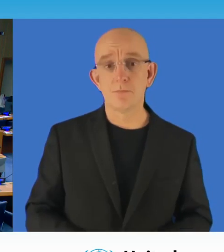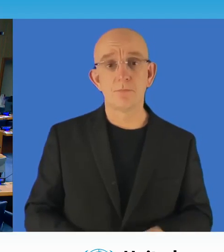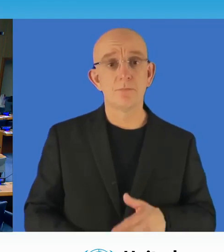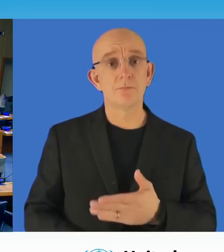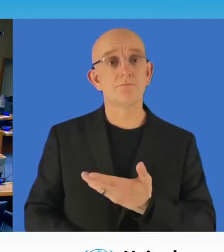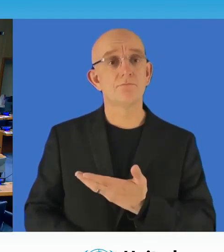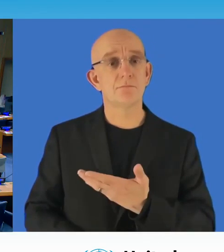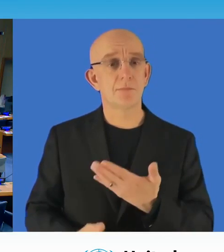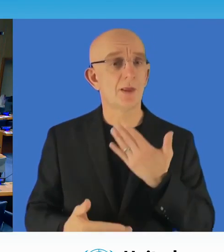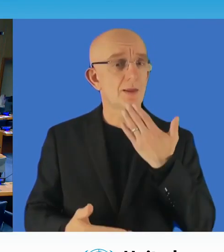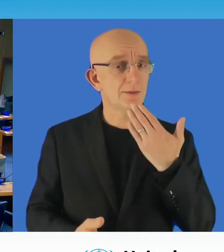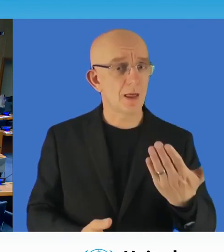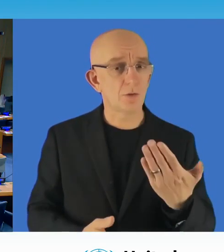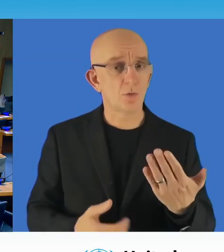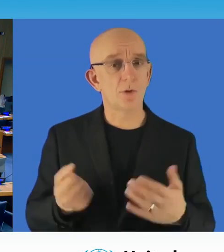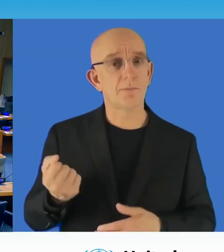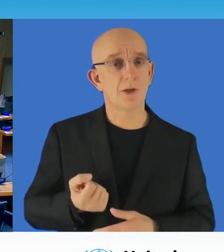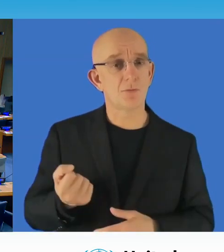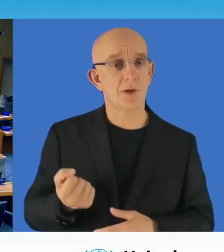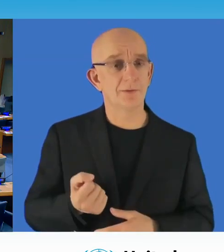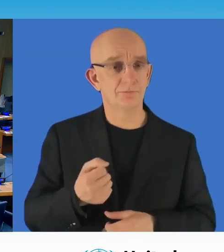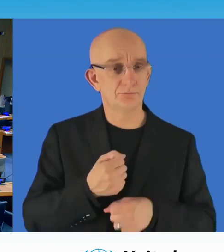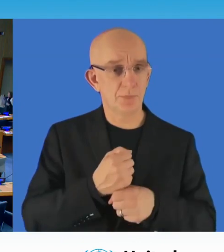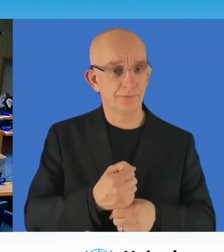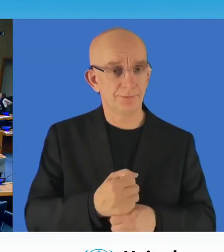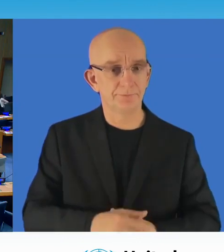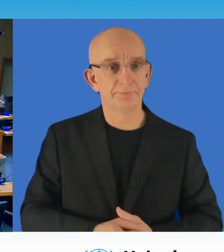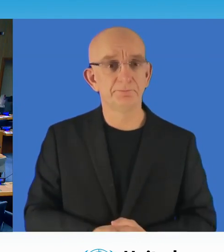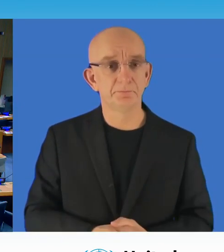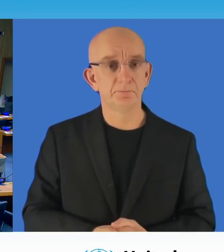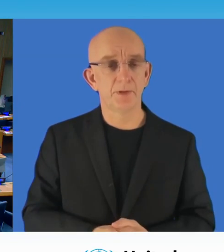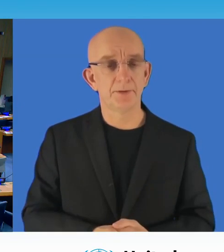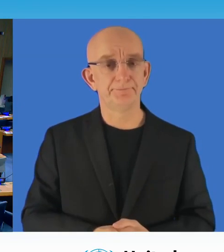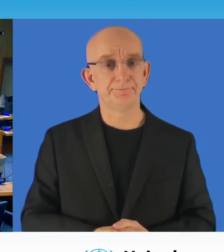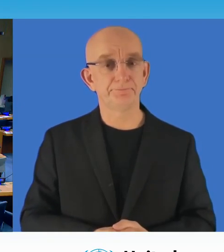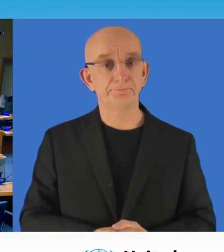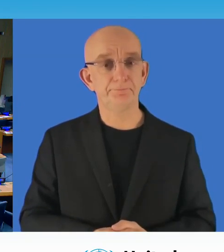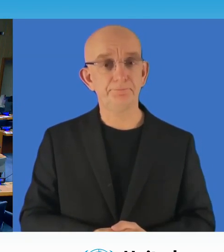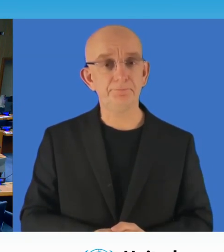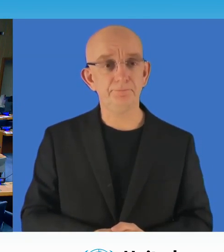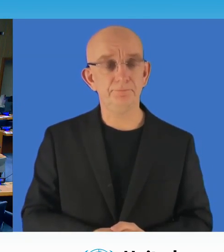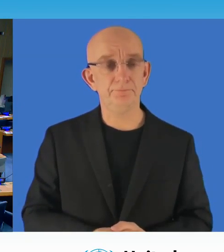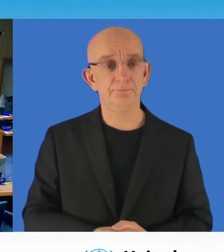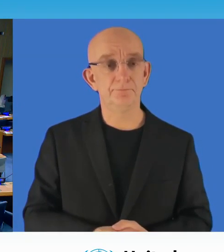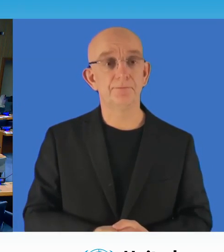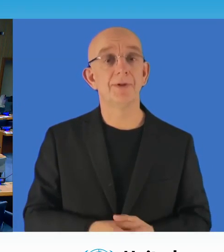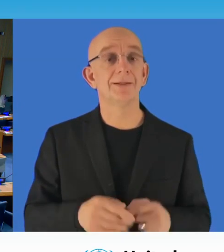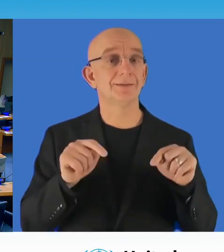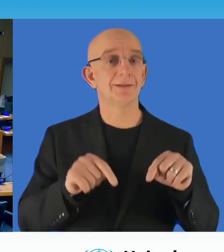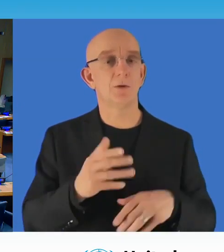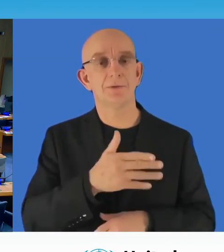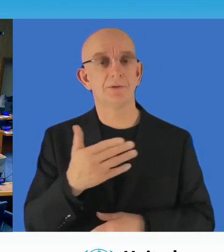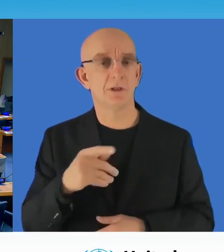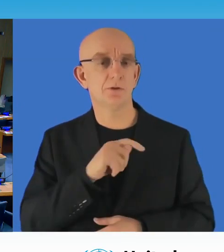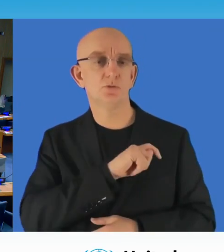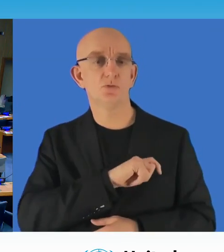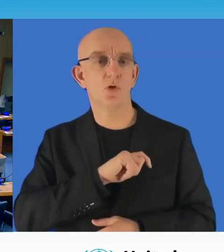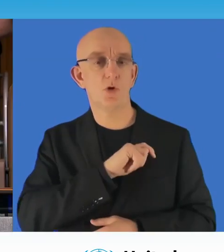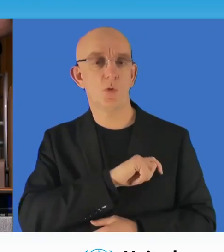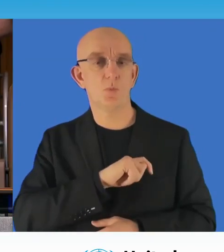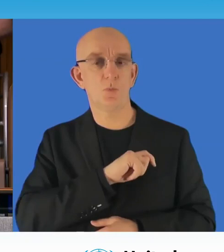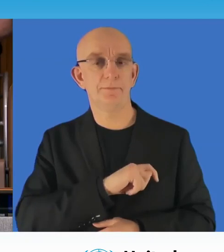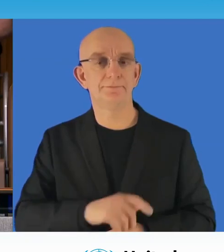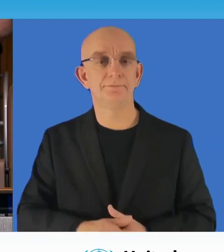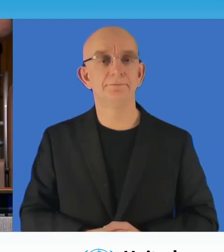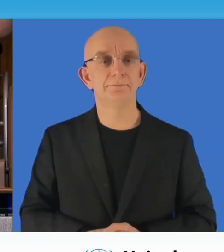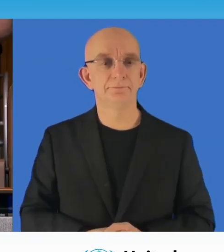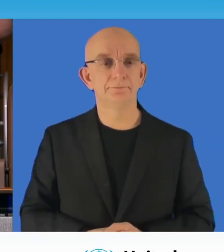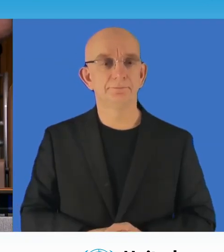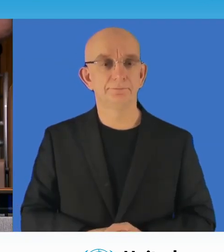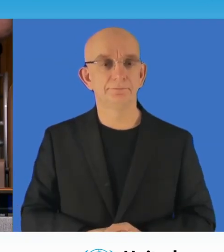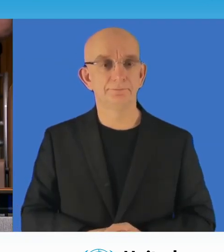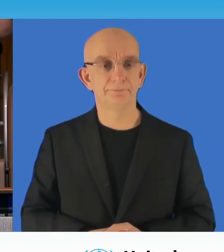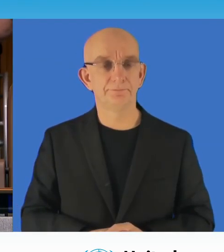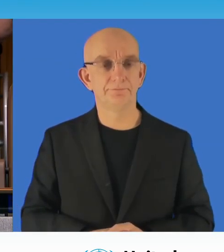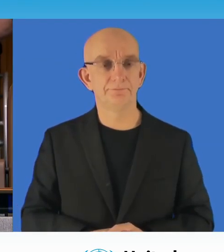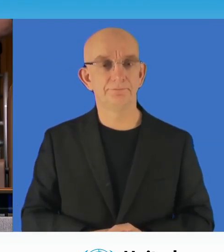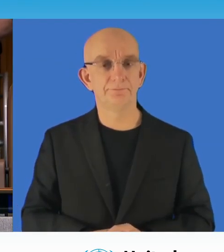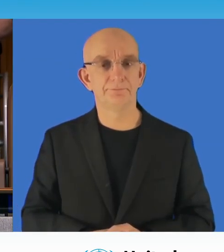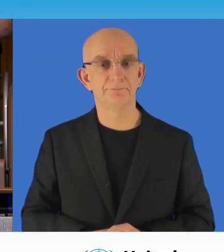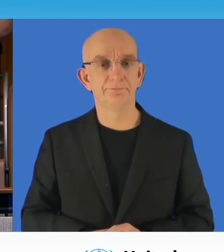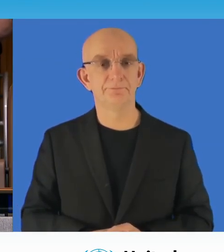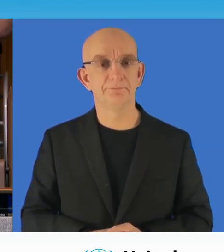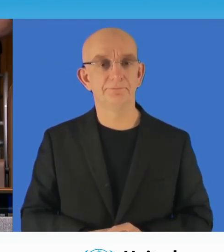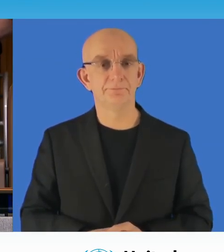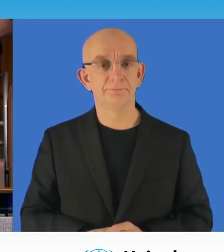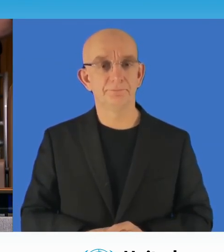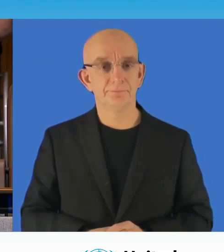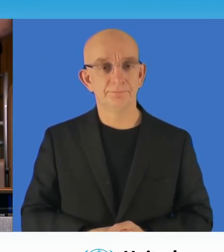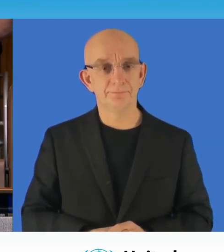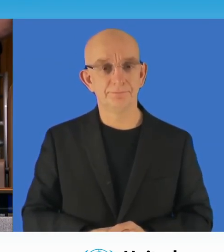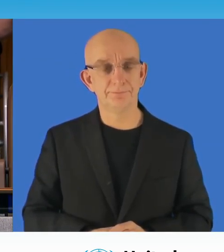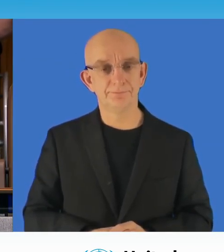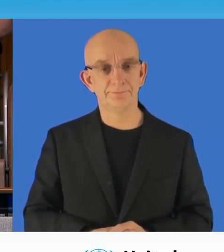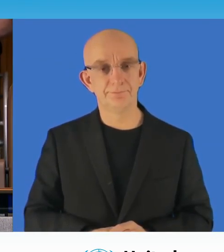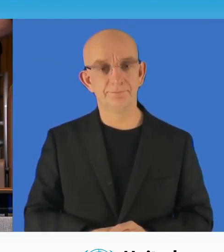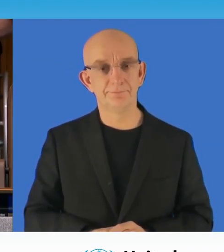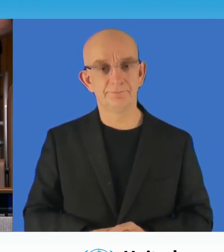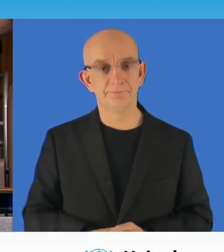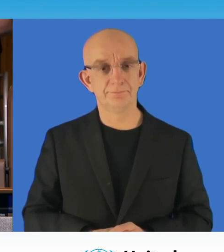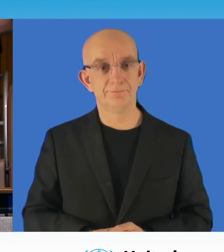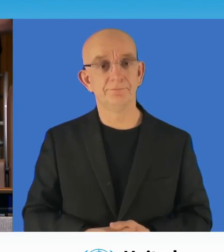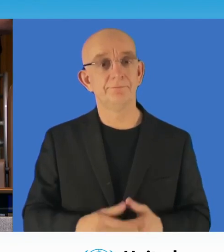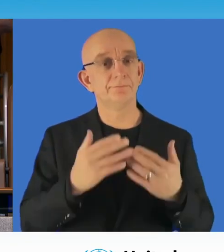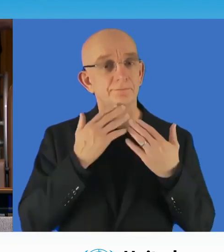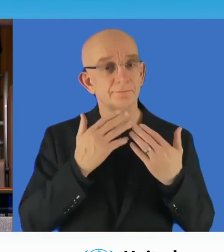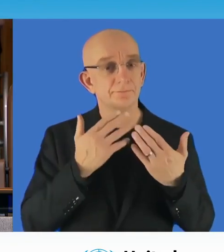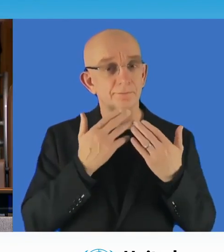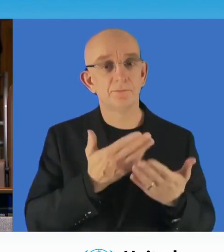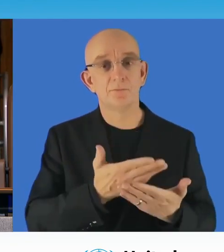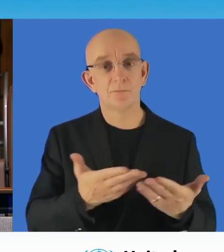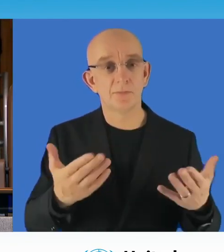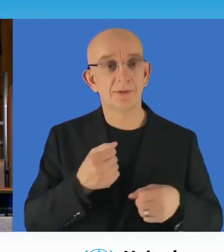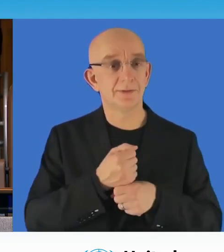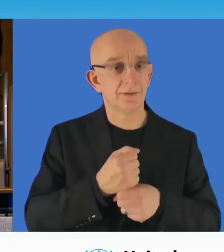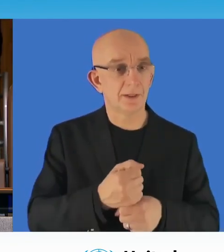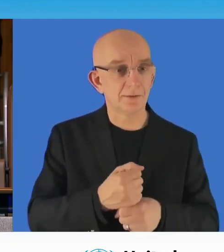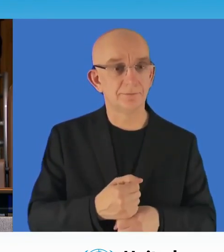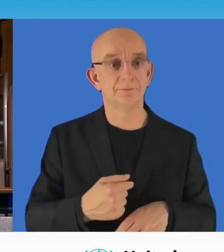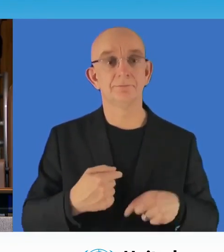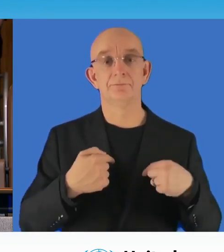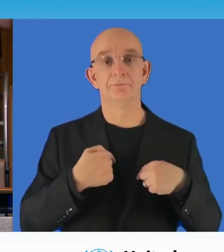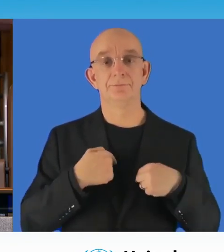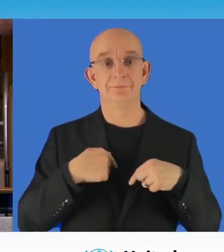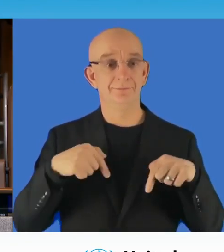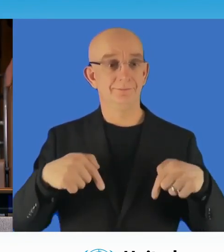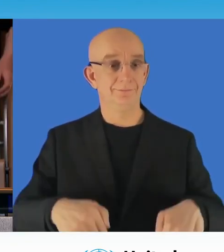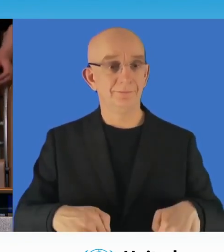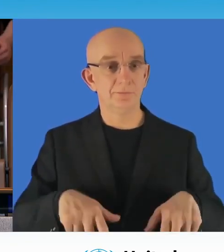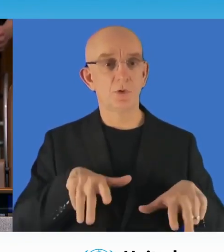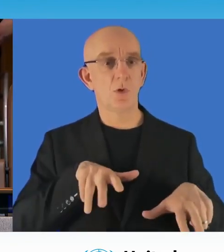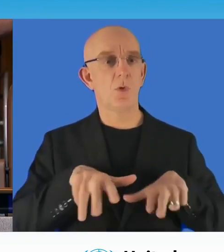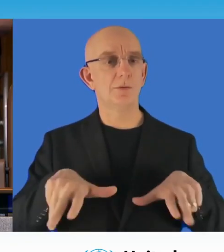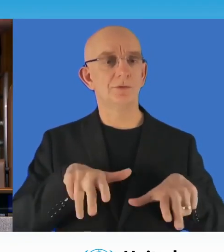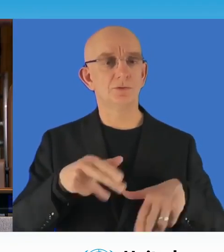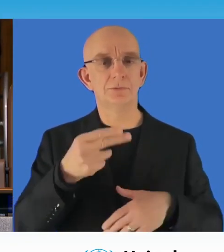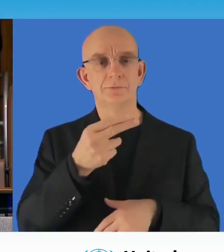Togo m